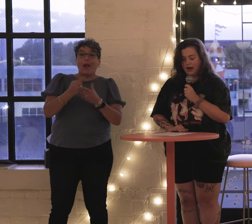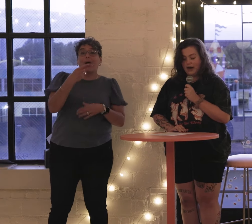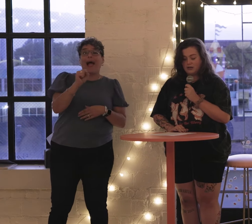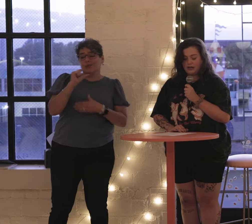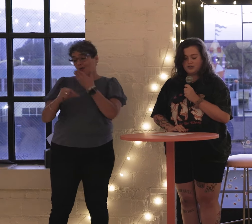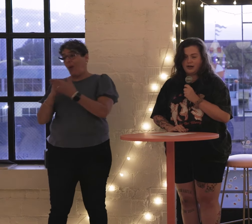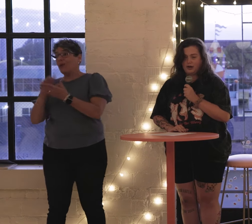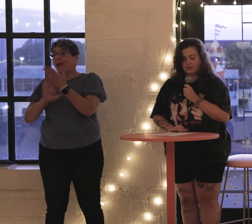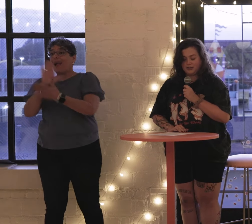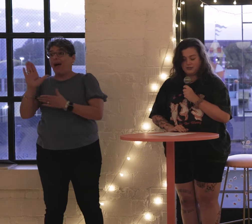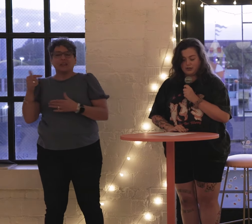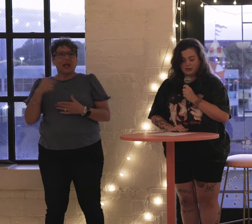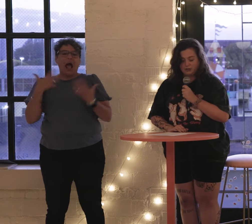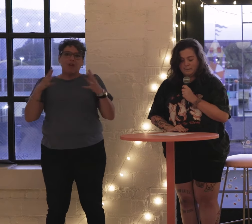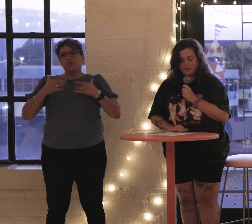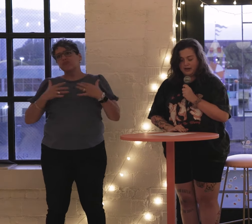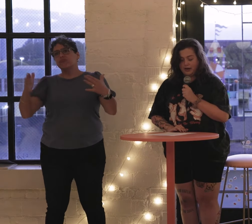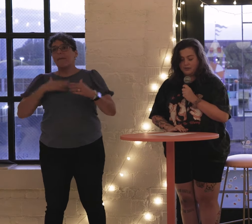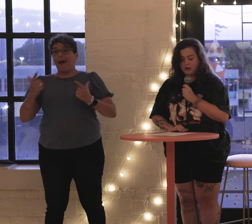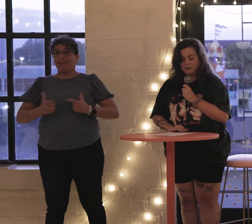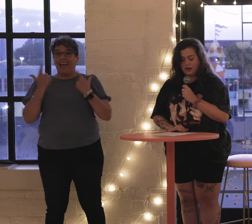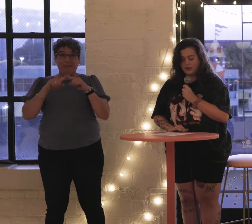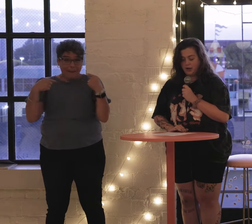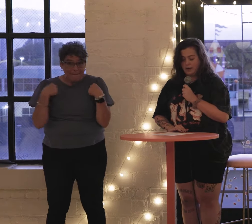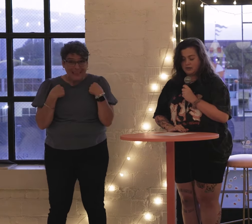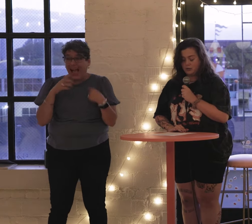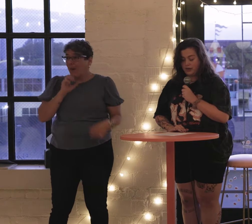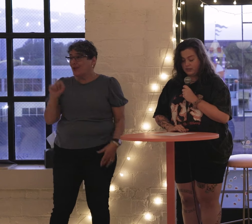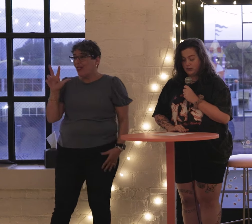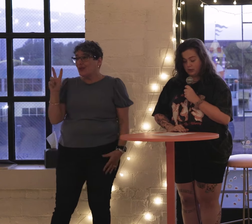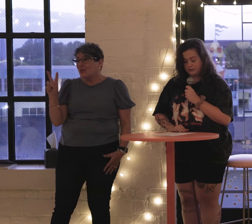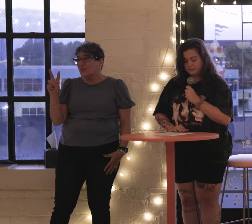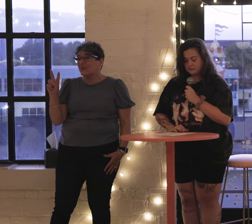while I had a late checkout at the age of 32, and I have no desire to go back to the way things were.